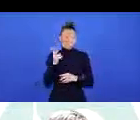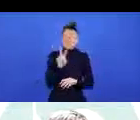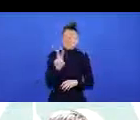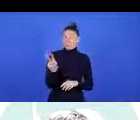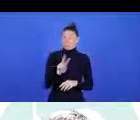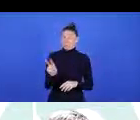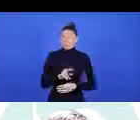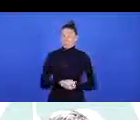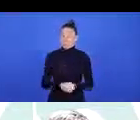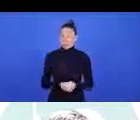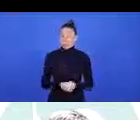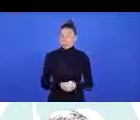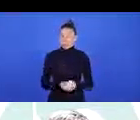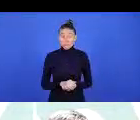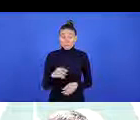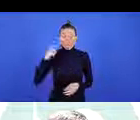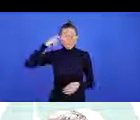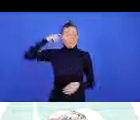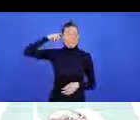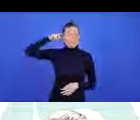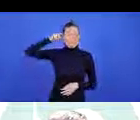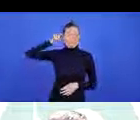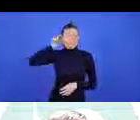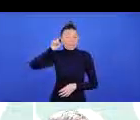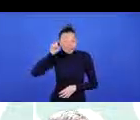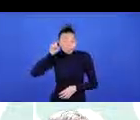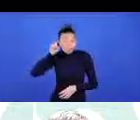ear speech processors. Unlike hearing aids